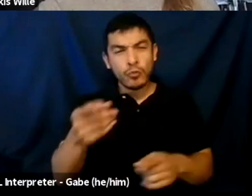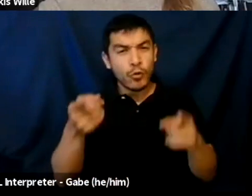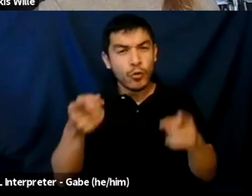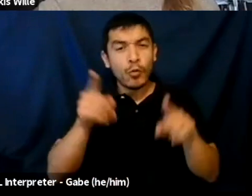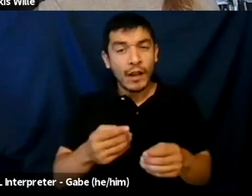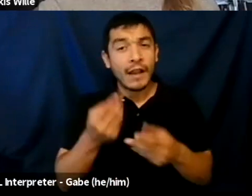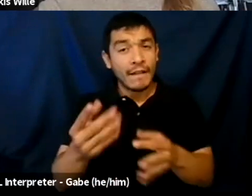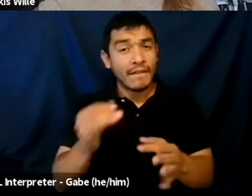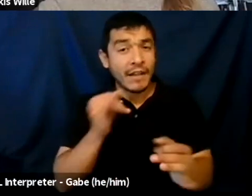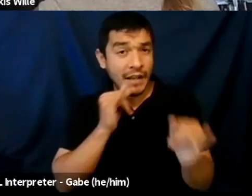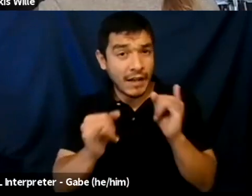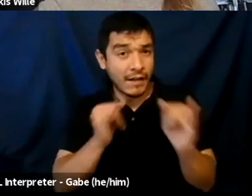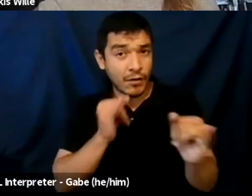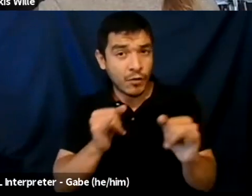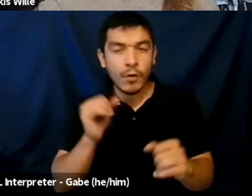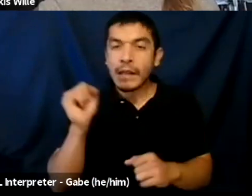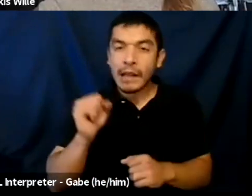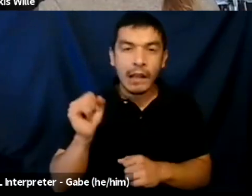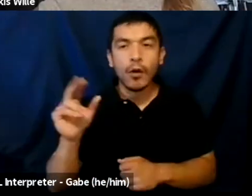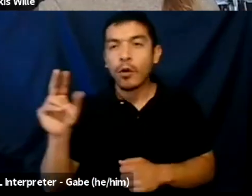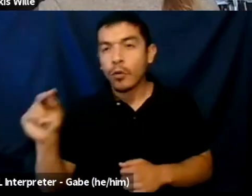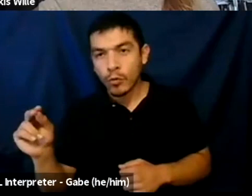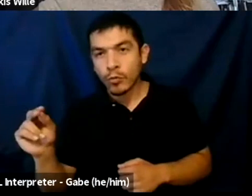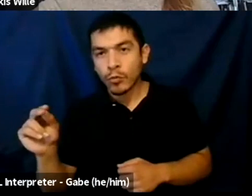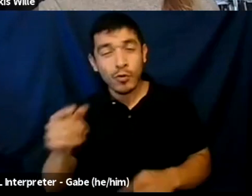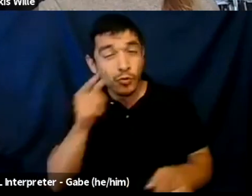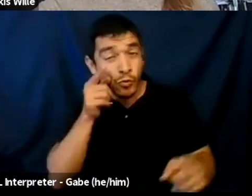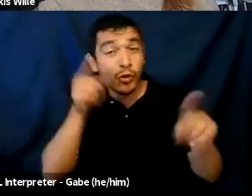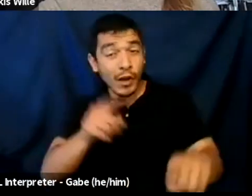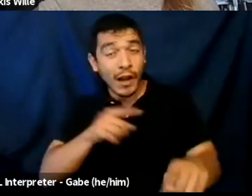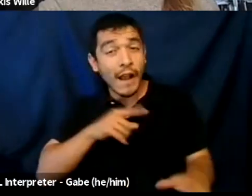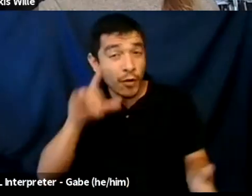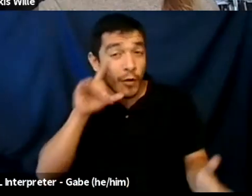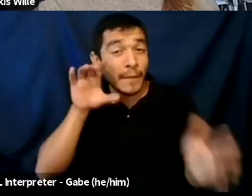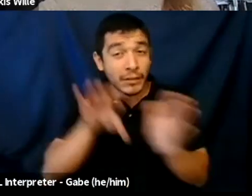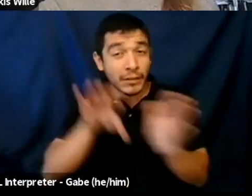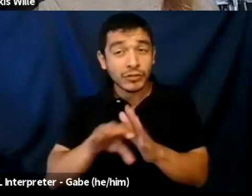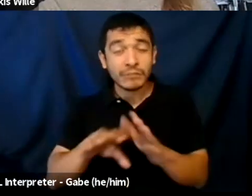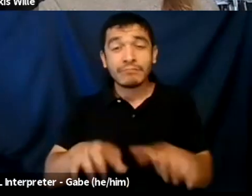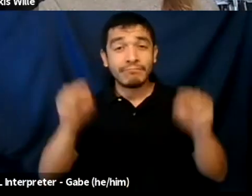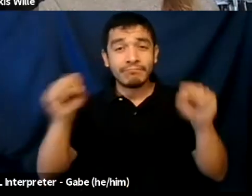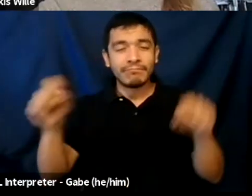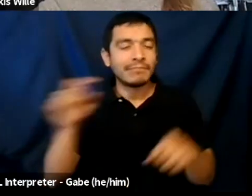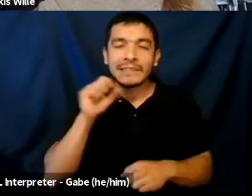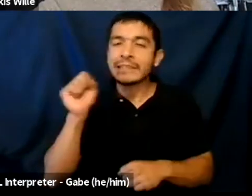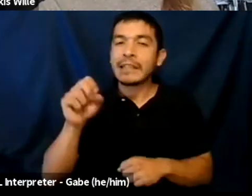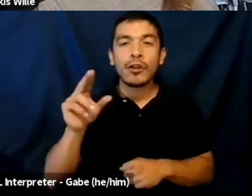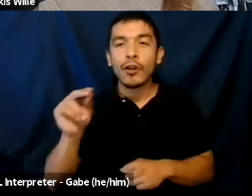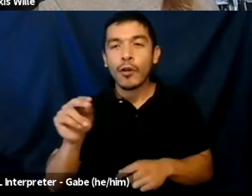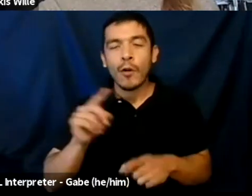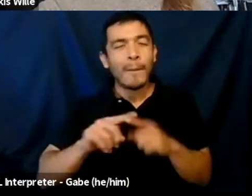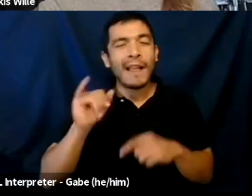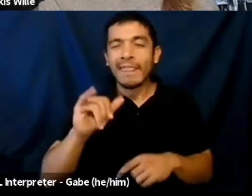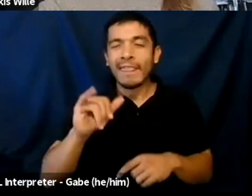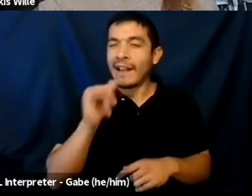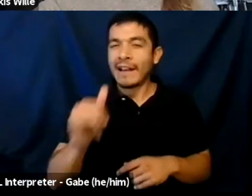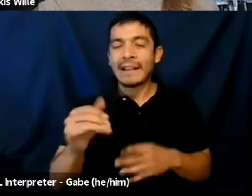Do you agree to have your picture taken, yes or no? And that clearly doesn't really address the full range of issues that we're dealing with.